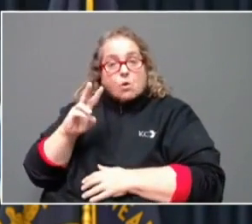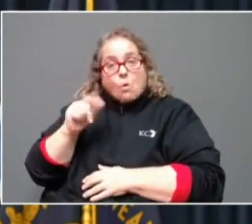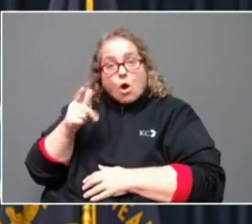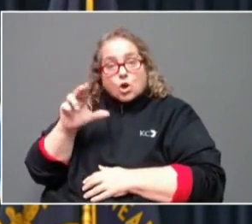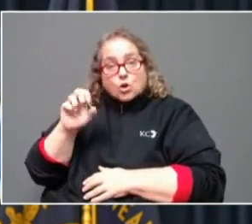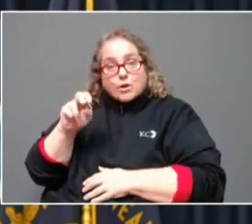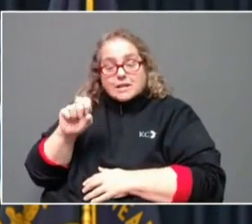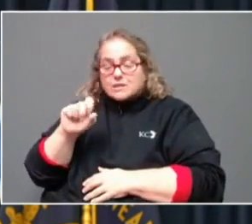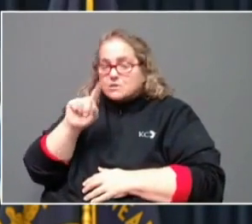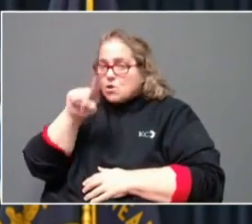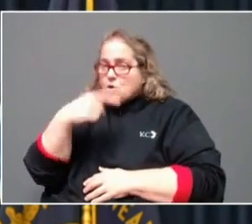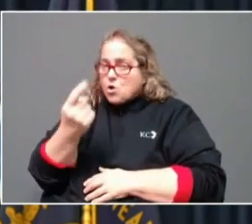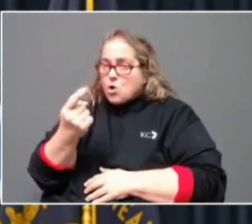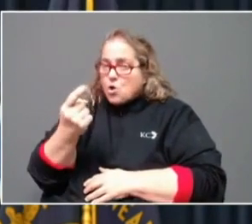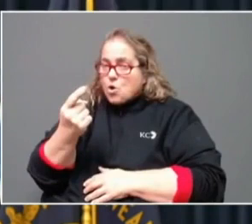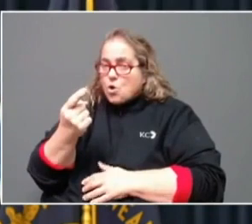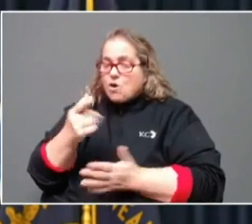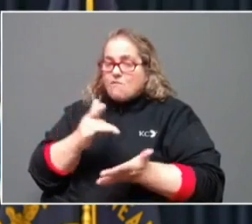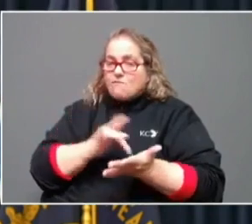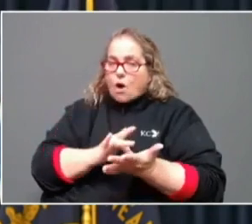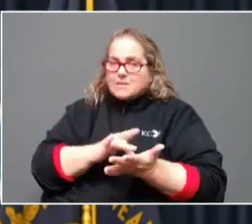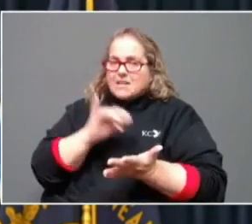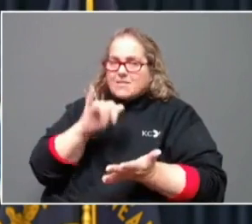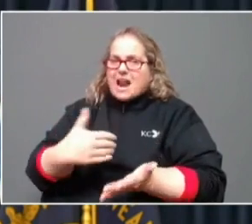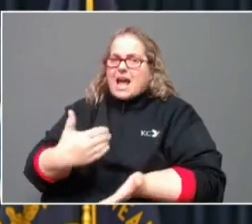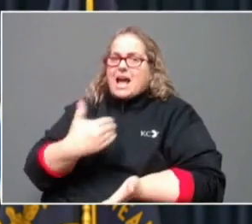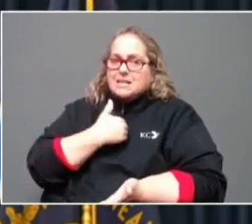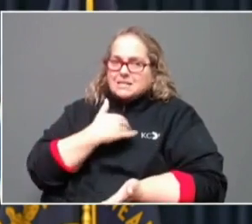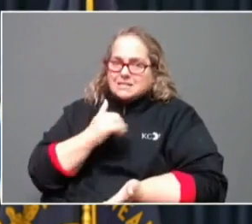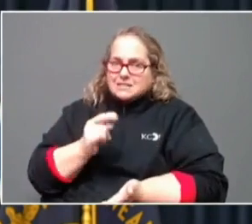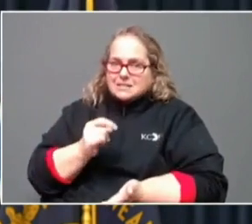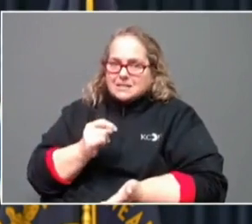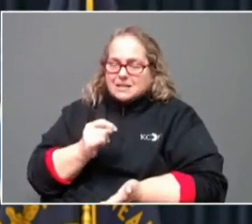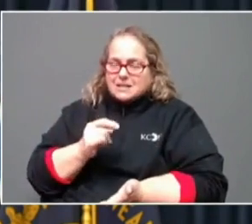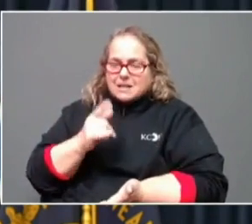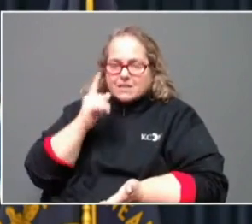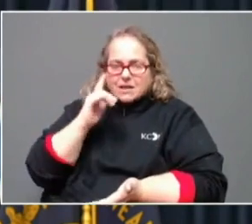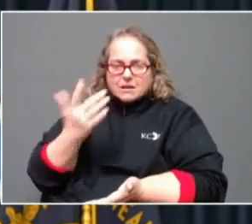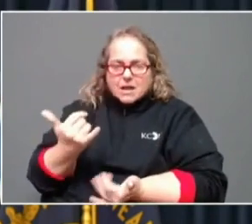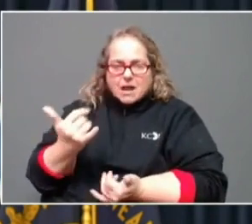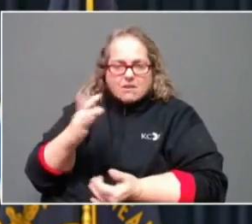currently has it. There are currently, I think it's 52 sites that have the